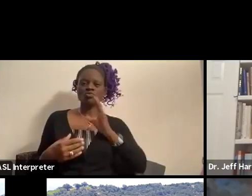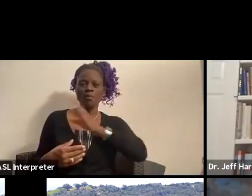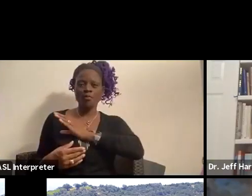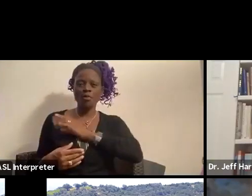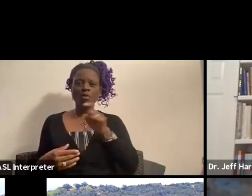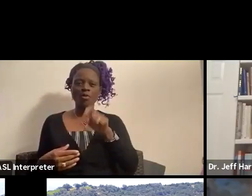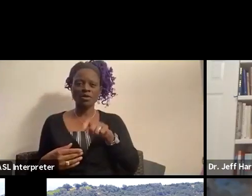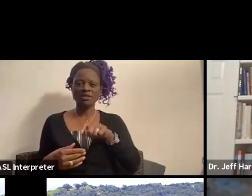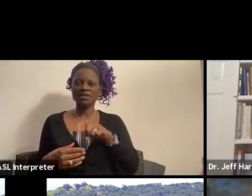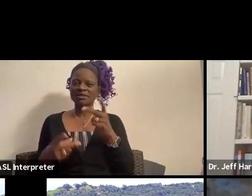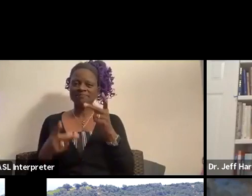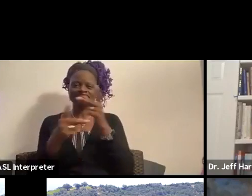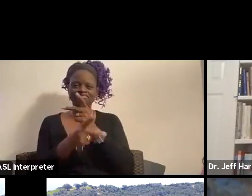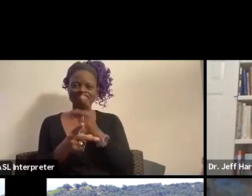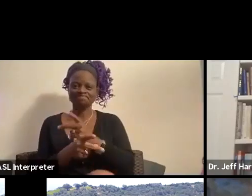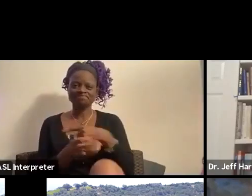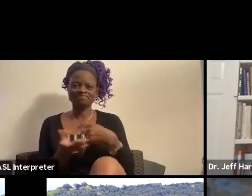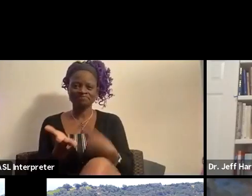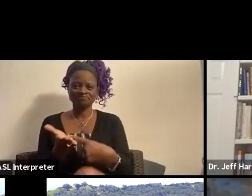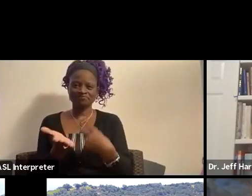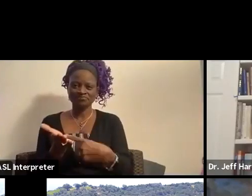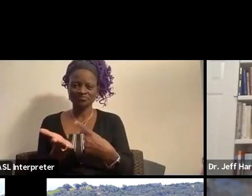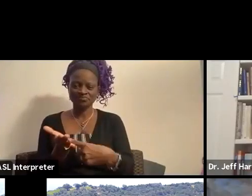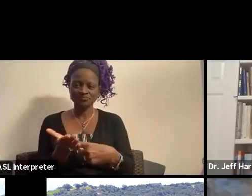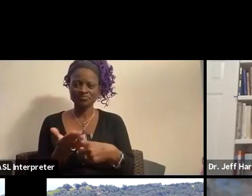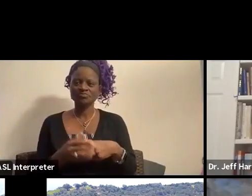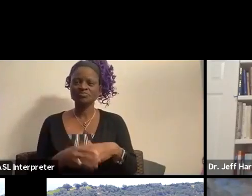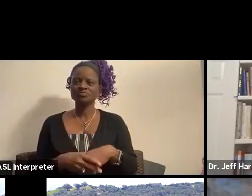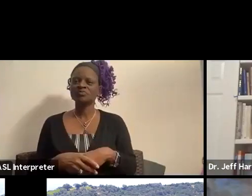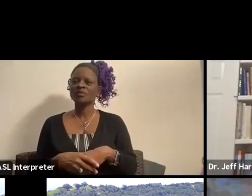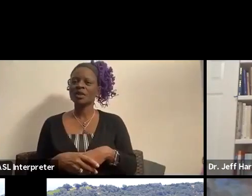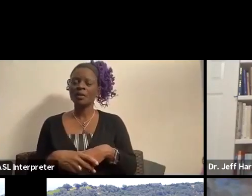Also, I think boards are have liability issues. They have to look at those issues.